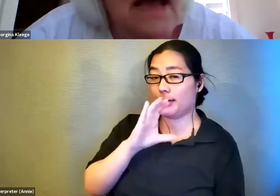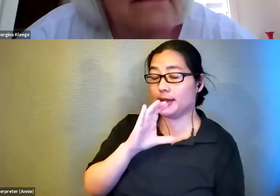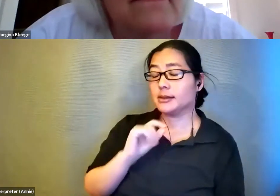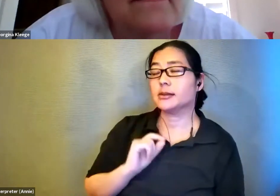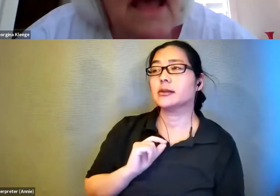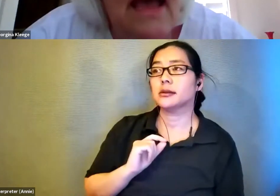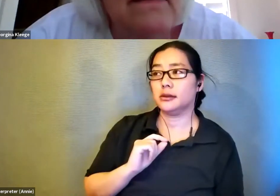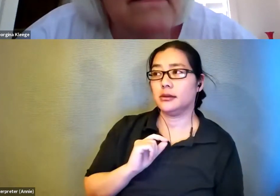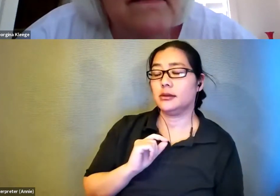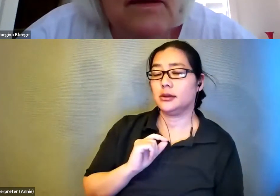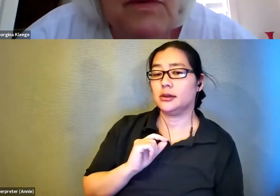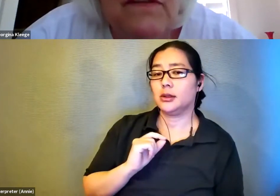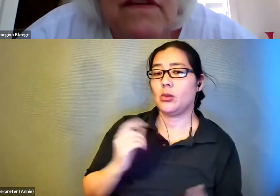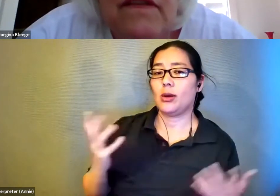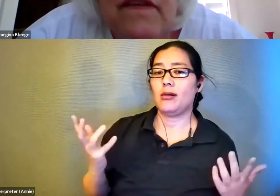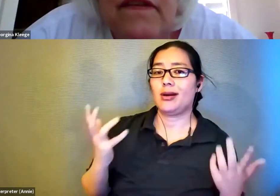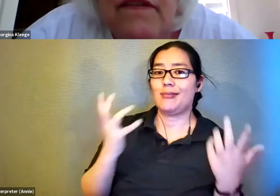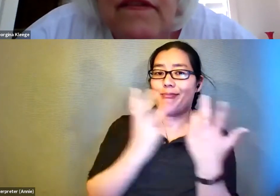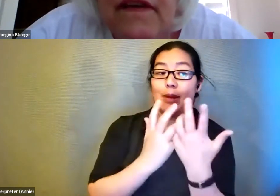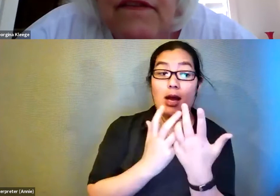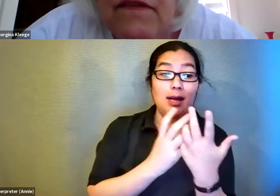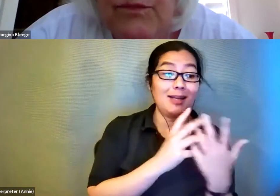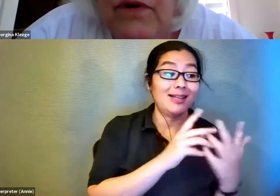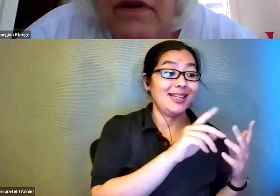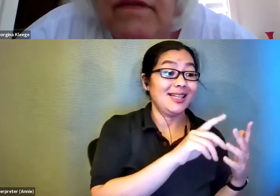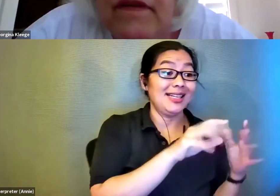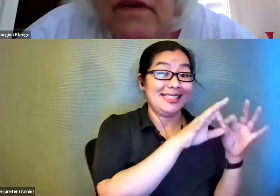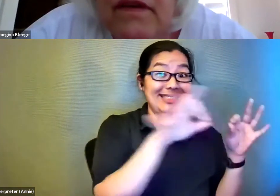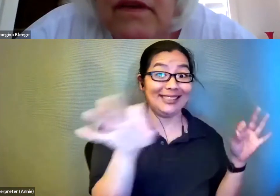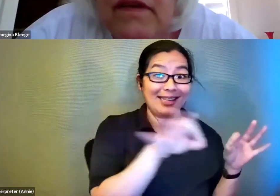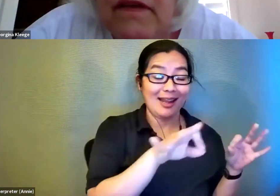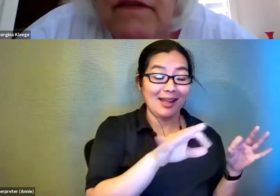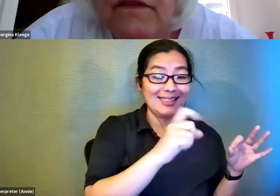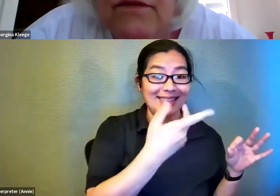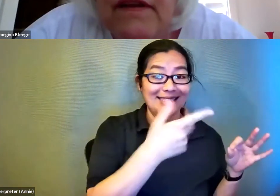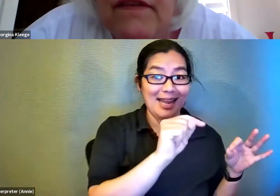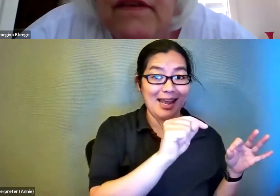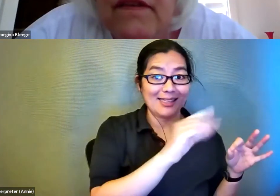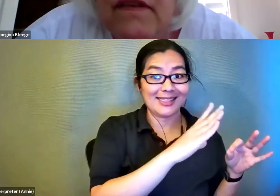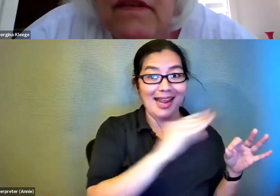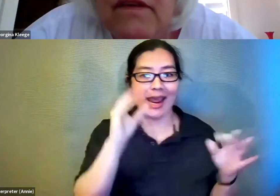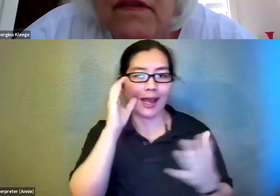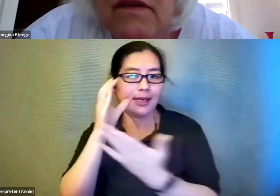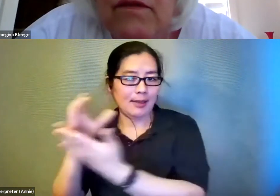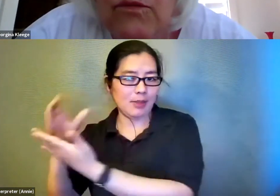text and images. That's part of the strength what